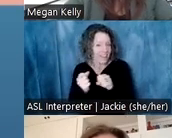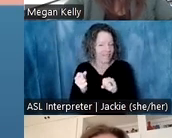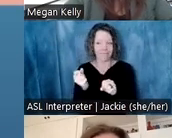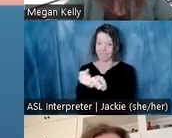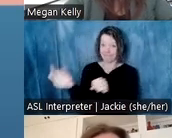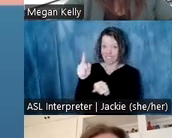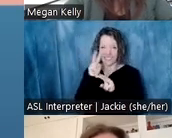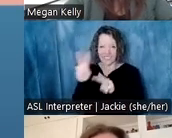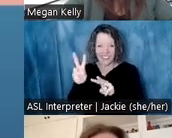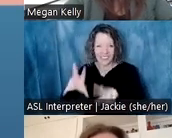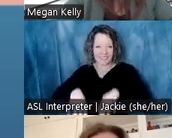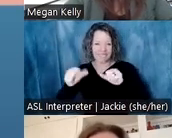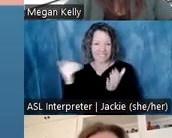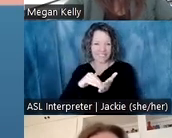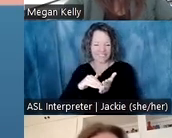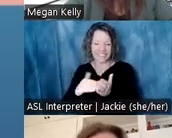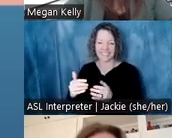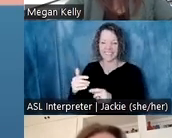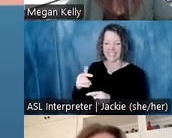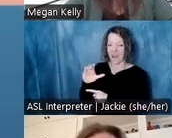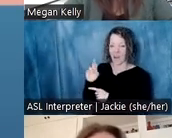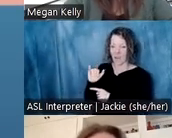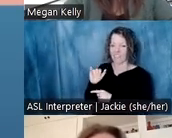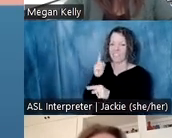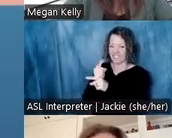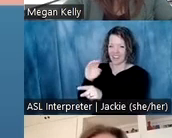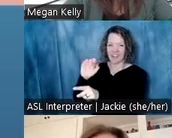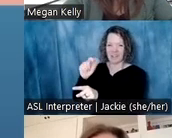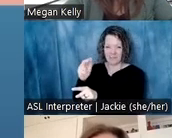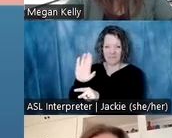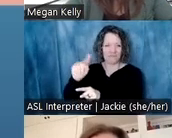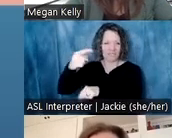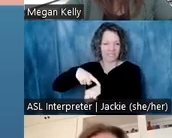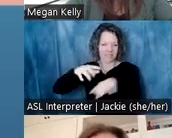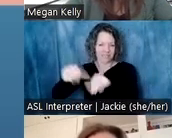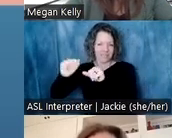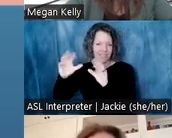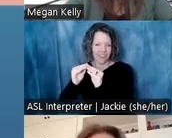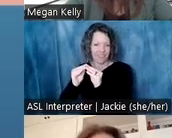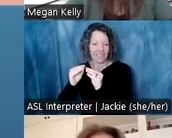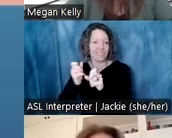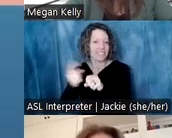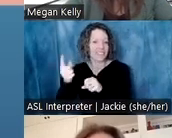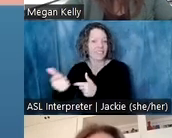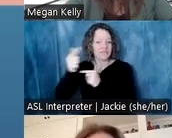Yes, this was Megan's inaugural one of these, but we do really like getting your feedback. We